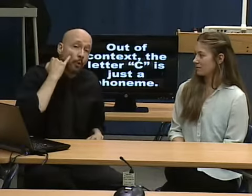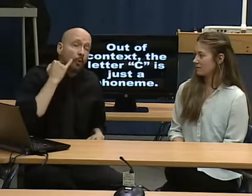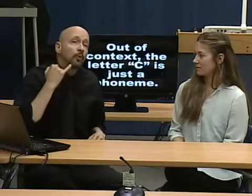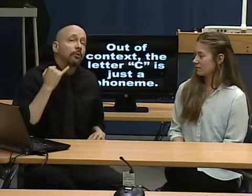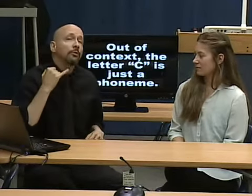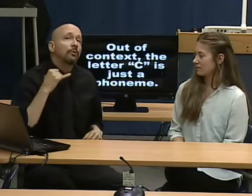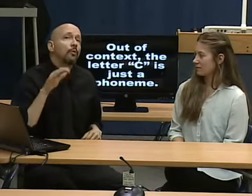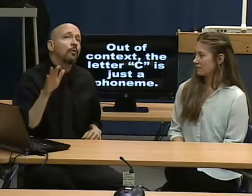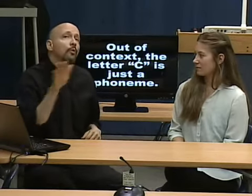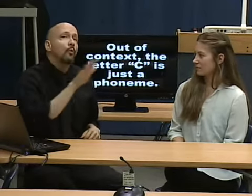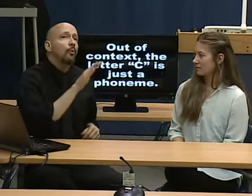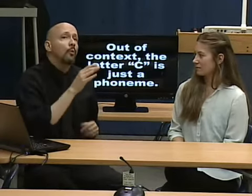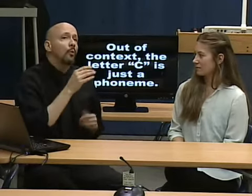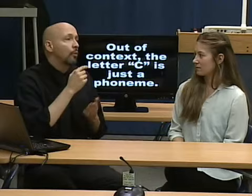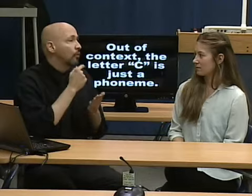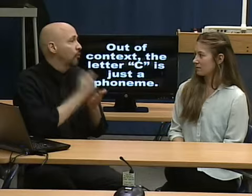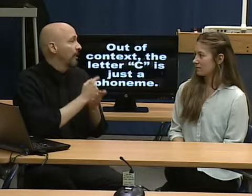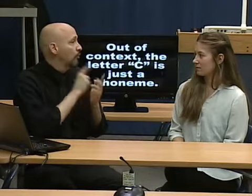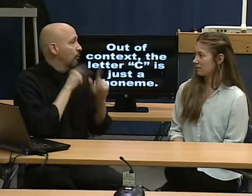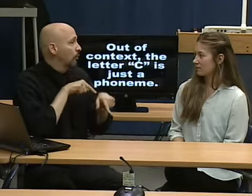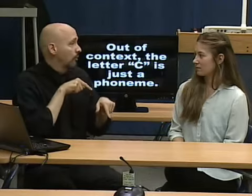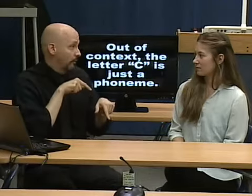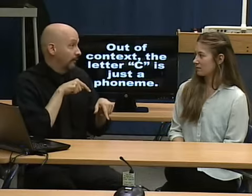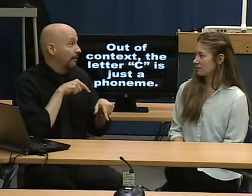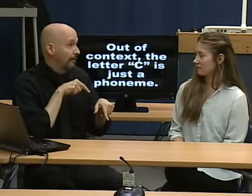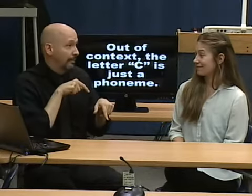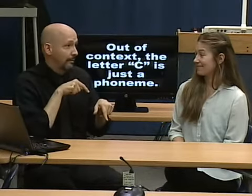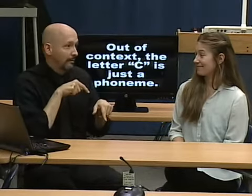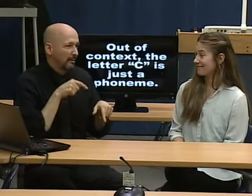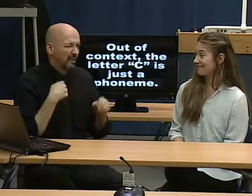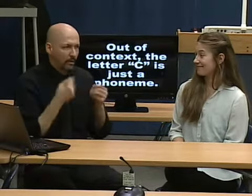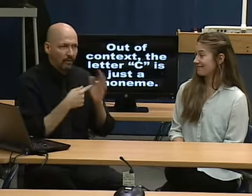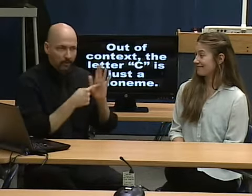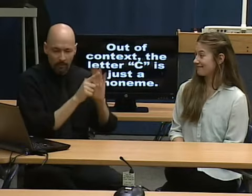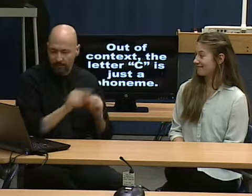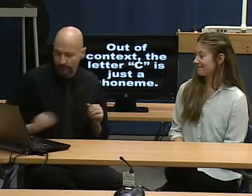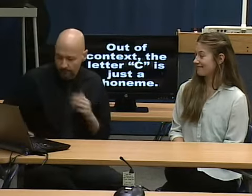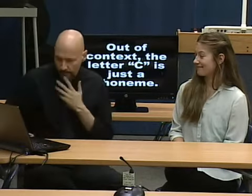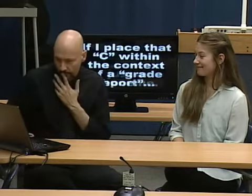Hey, suppose your grade report... hold on, let me show you.